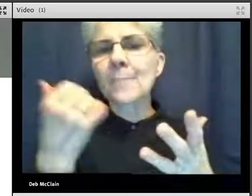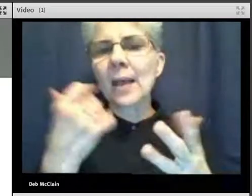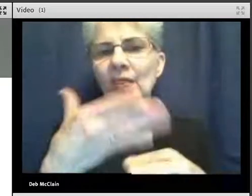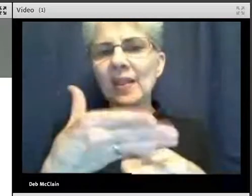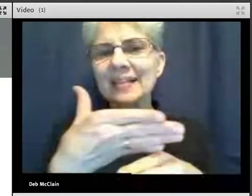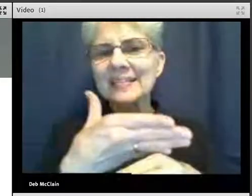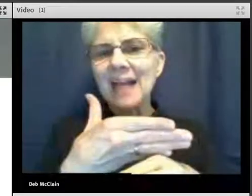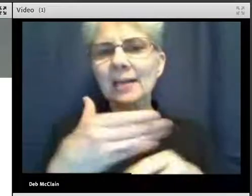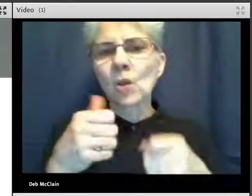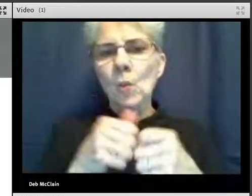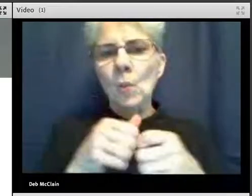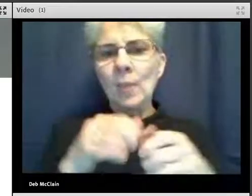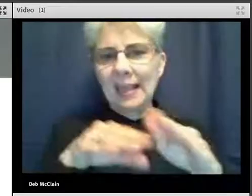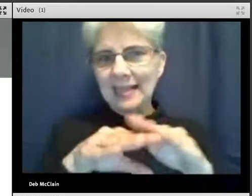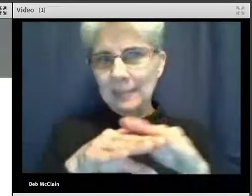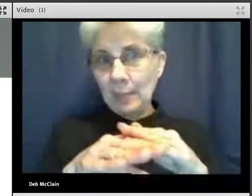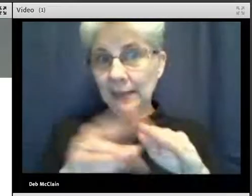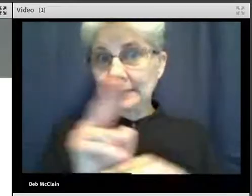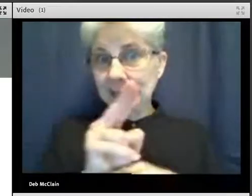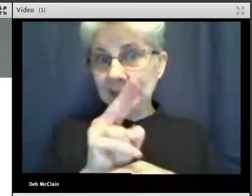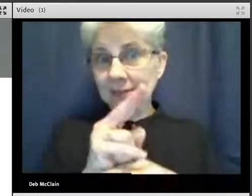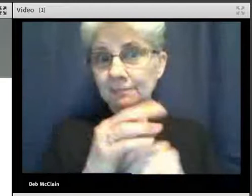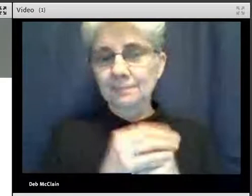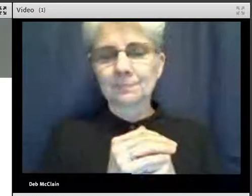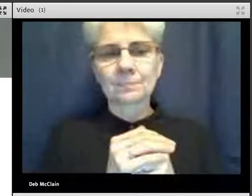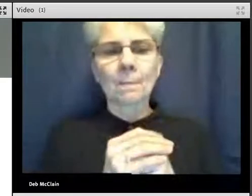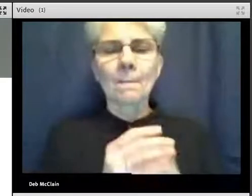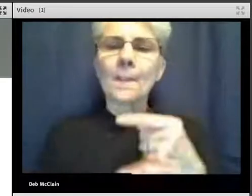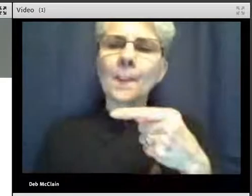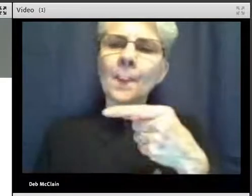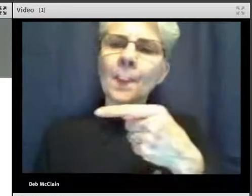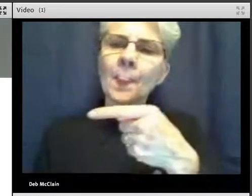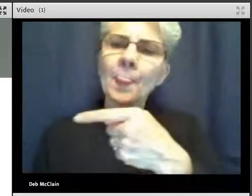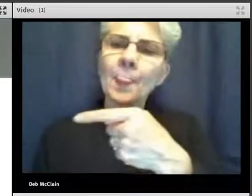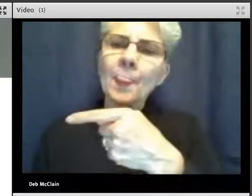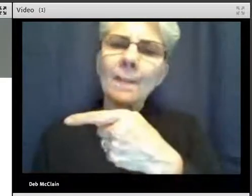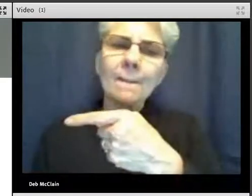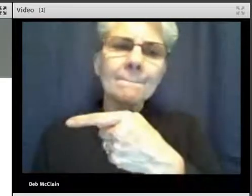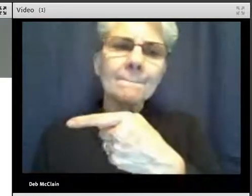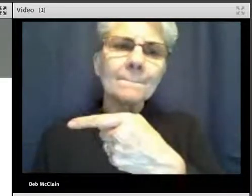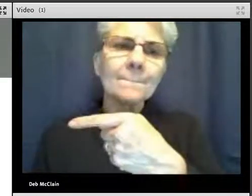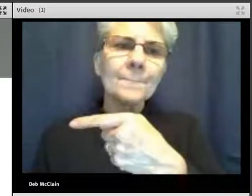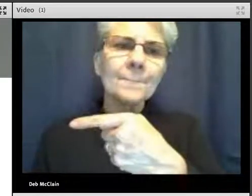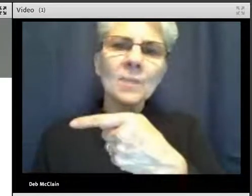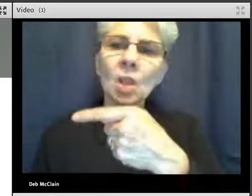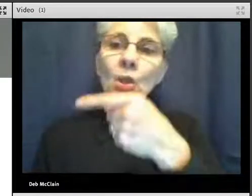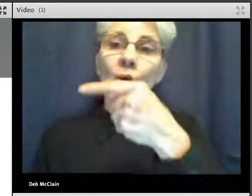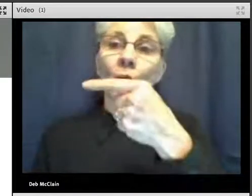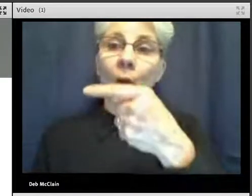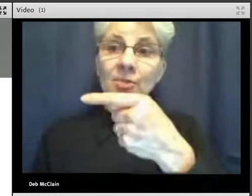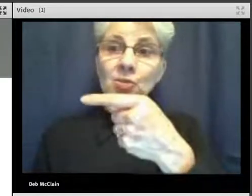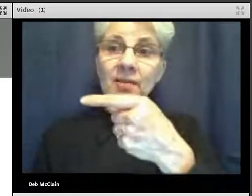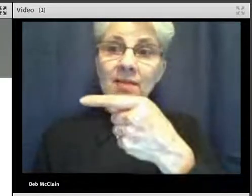it's gotten with accessibility. So. You're going to go up here.